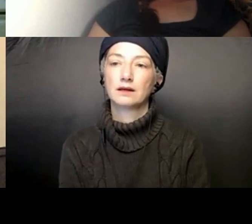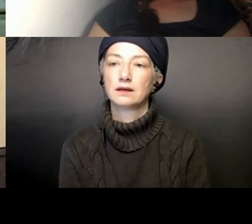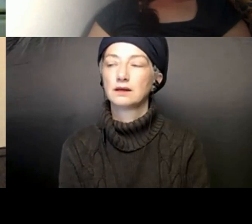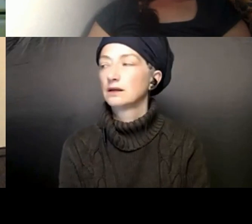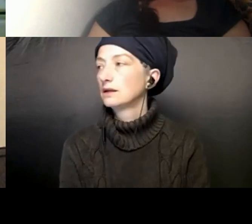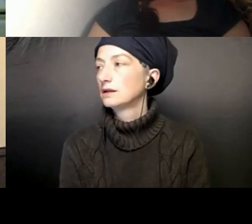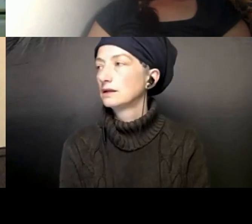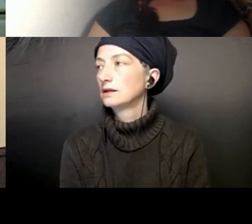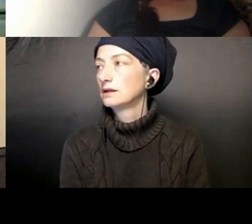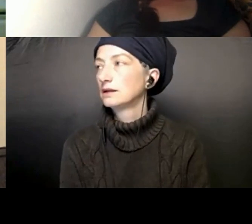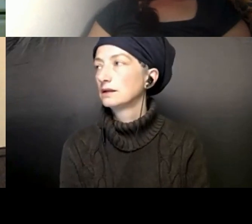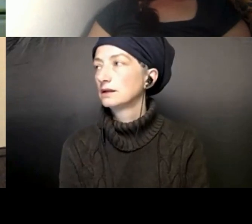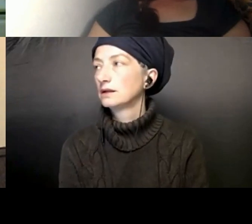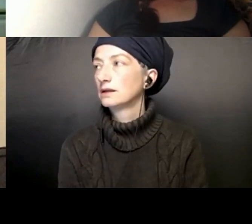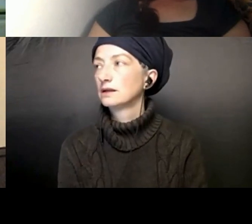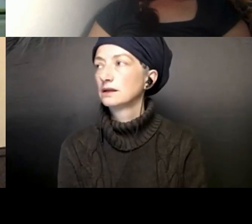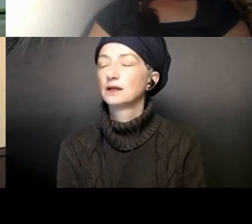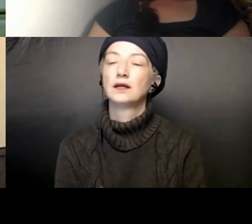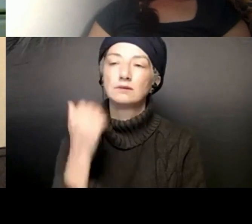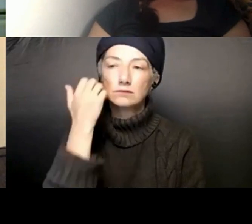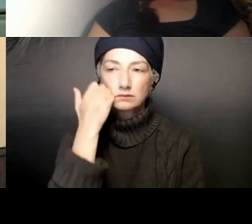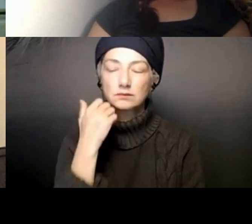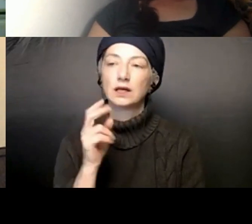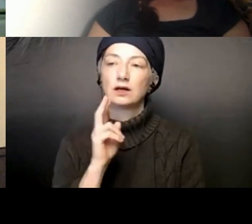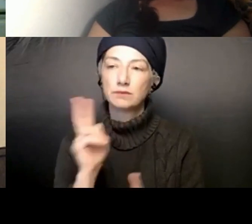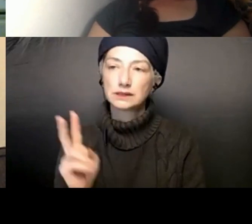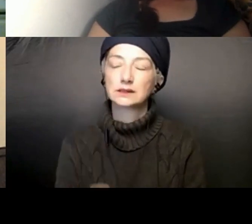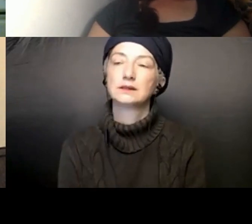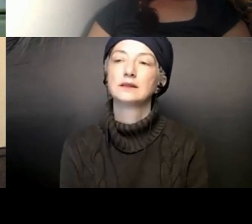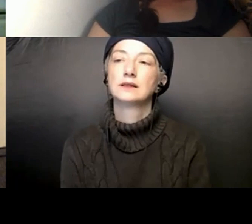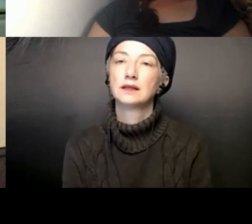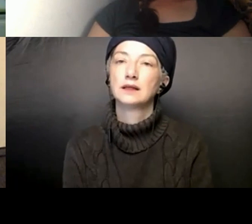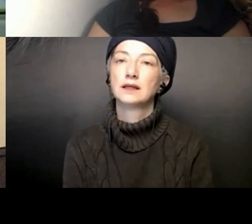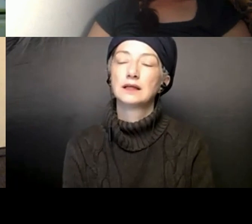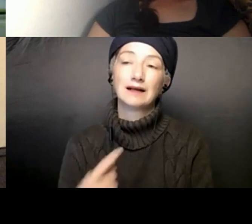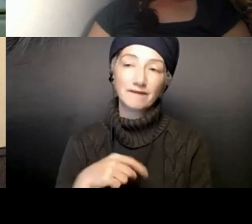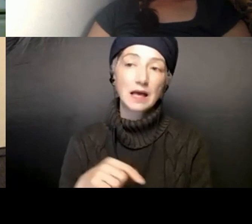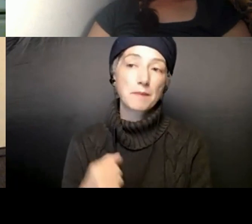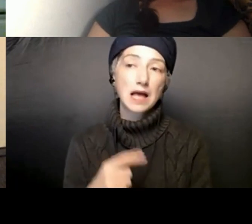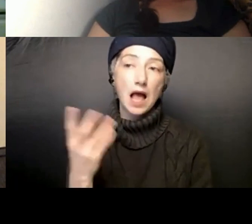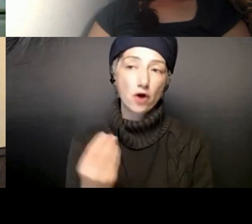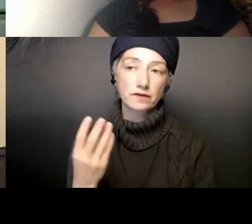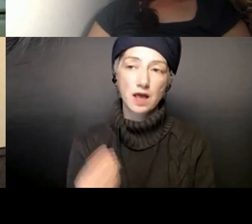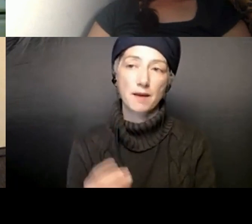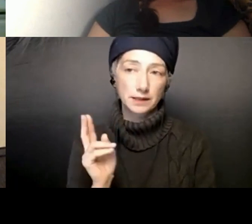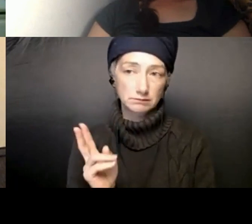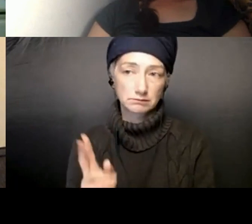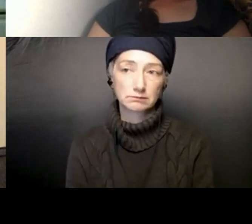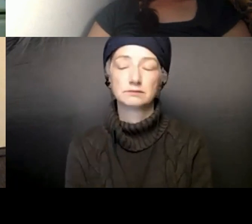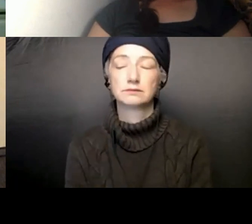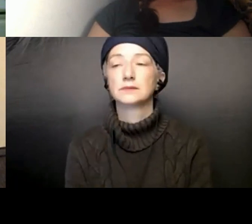But please be aware, I'm just repeating that, we are recording this session.